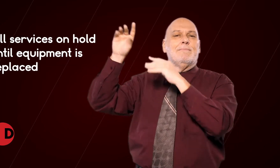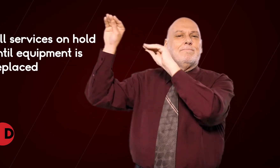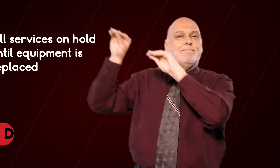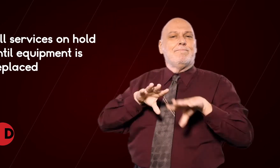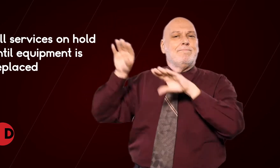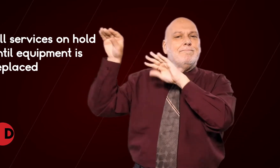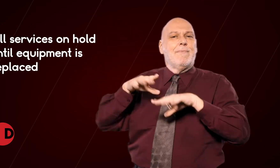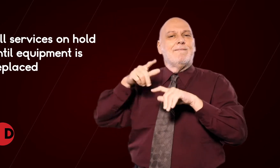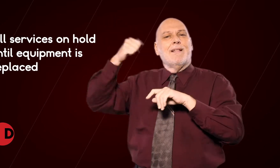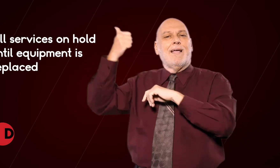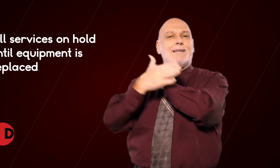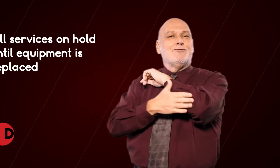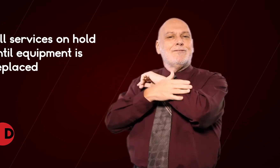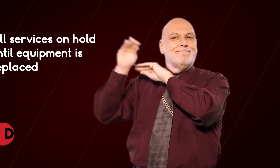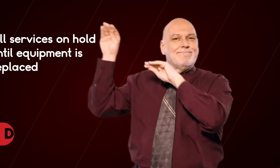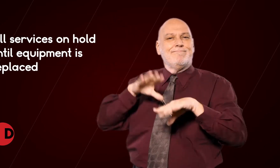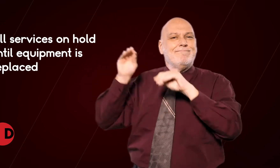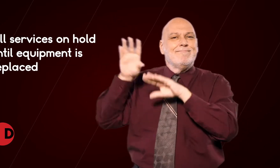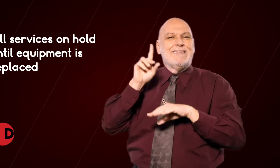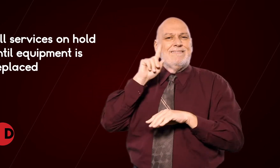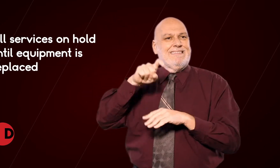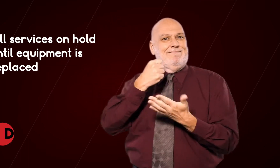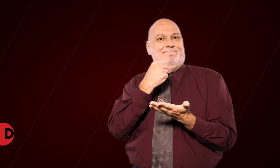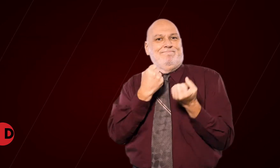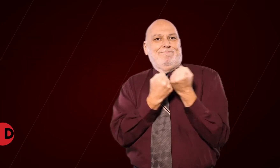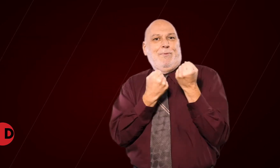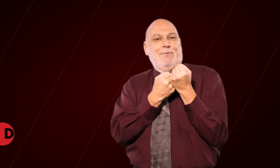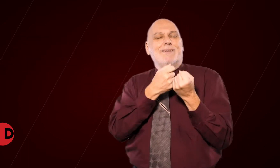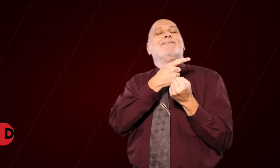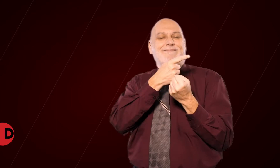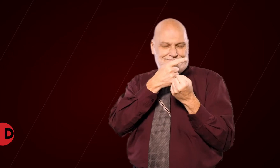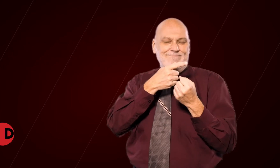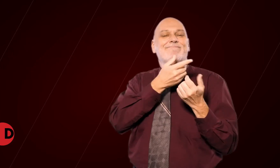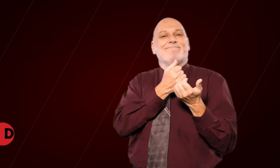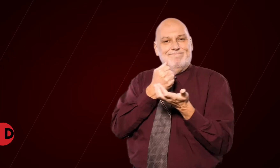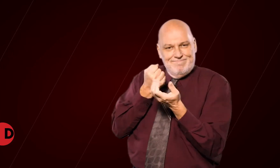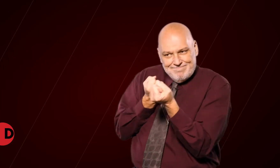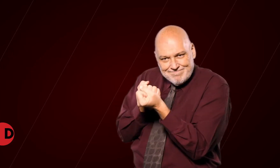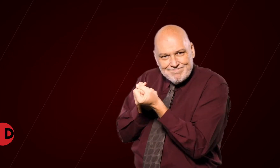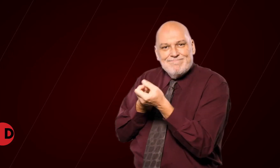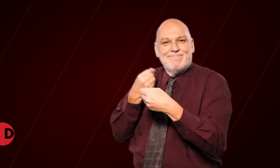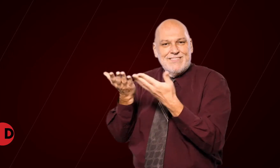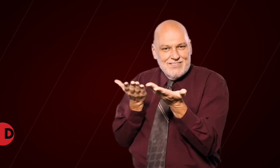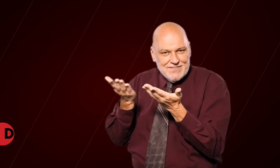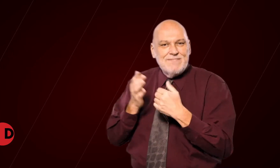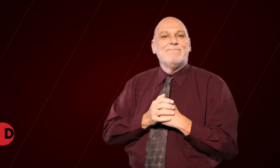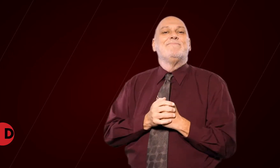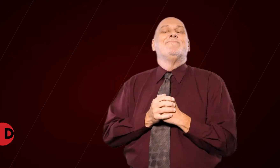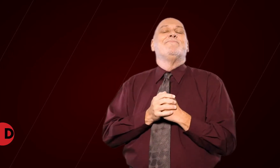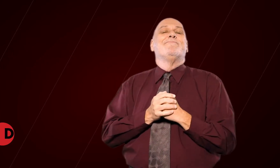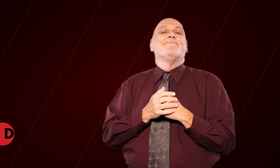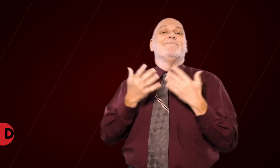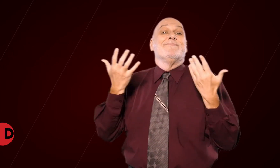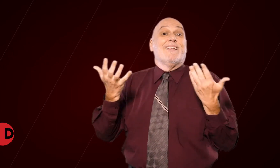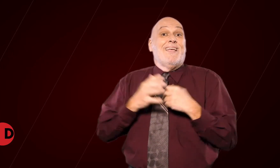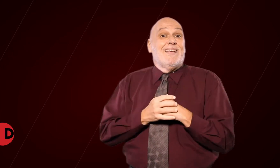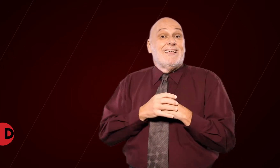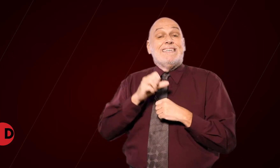LINC program for Deaf immigrants and refugees,